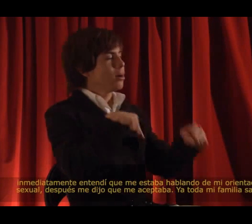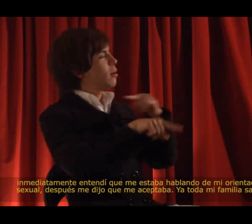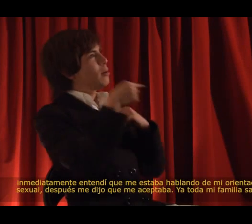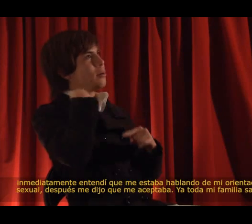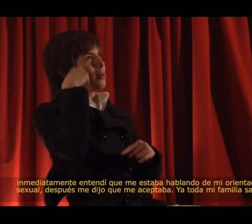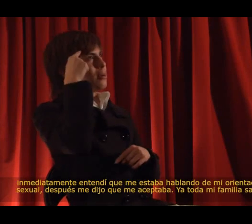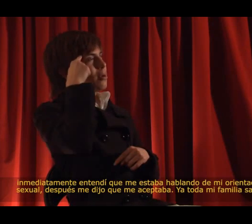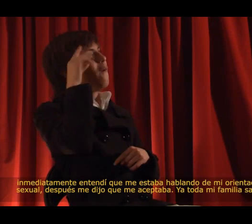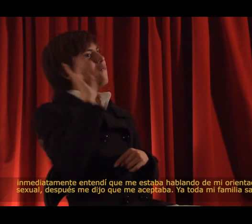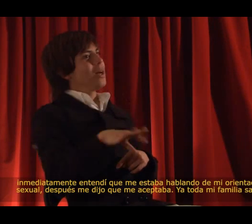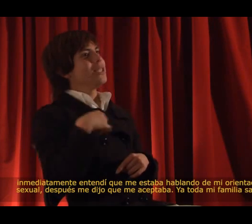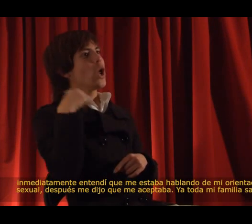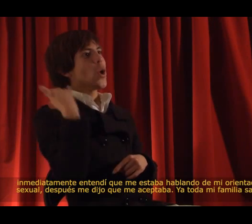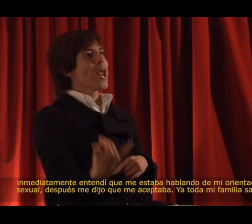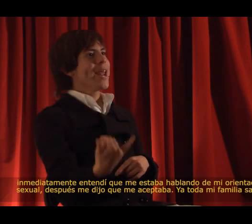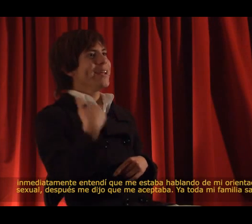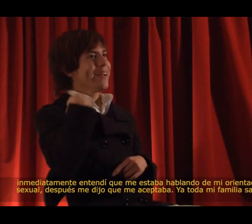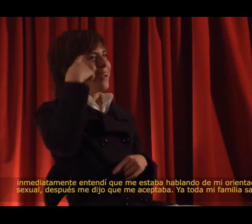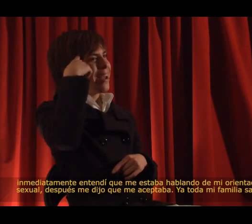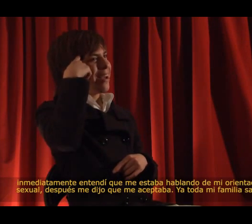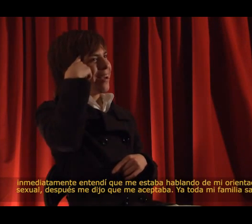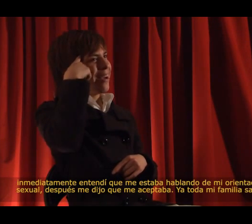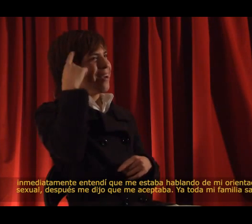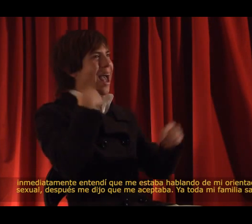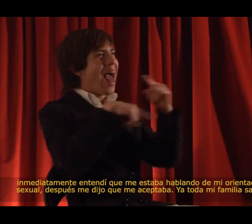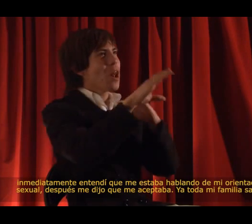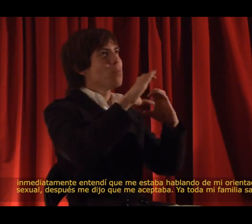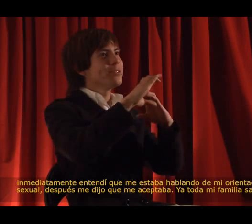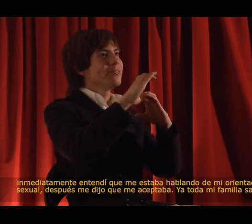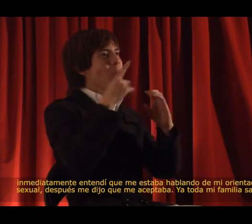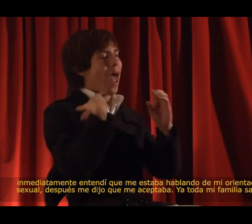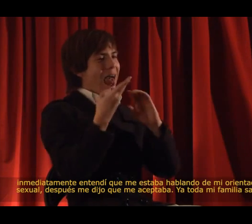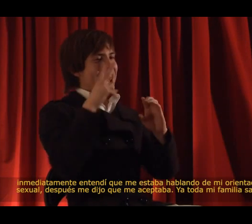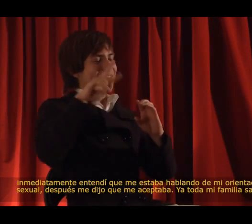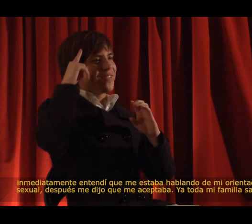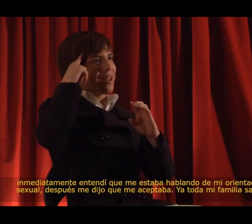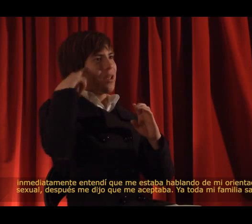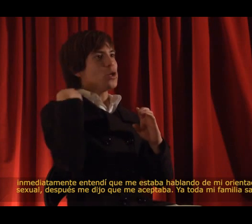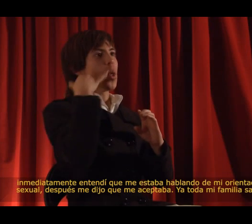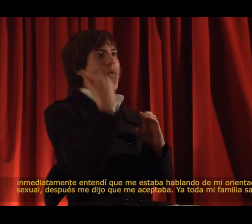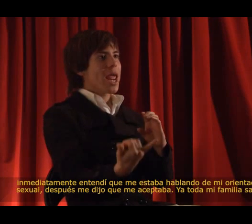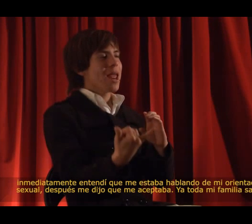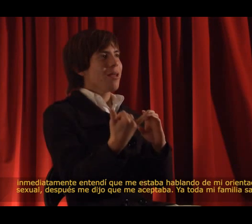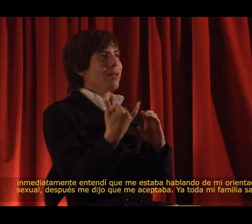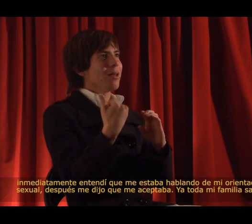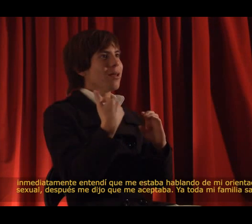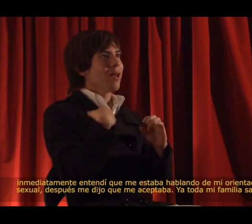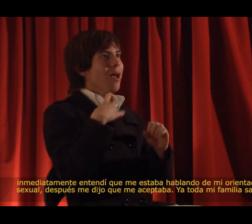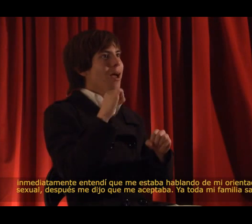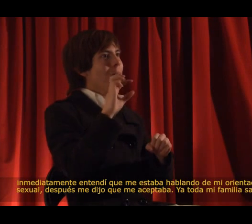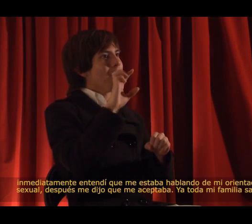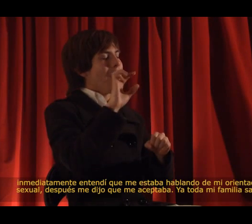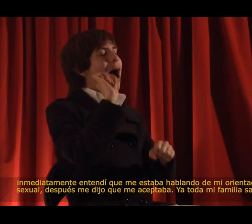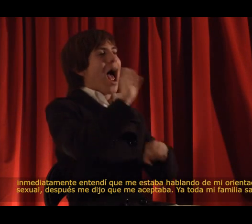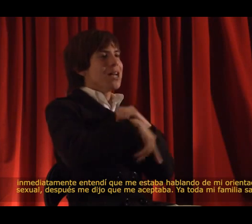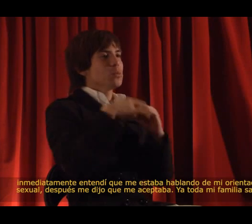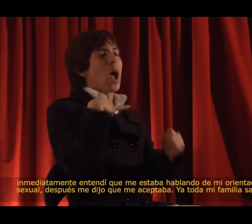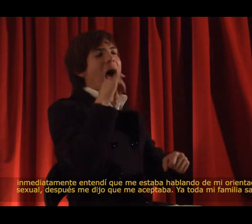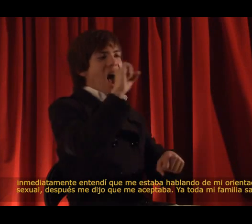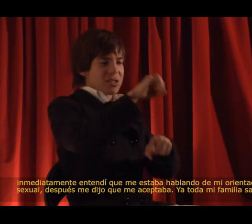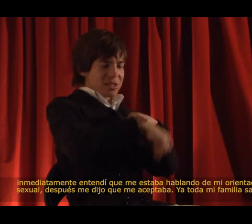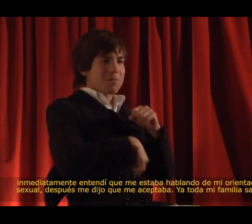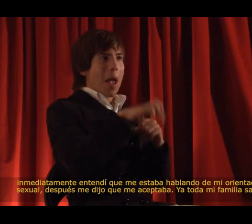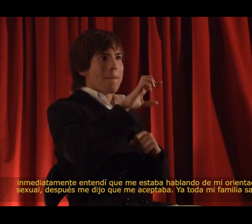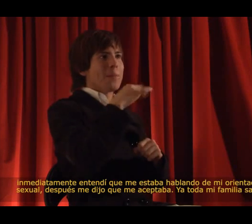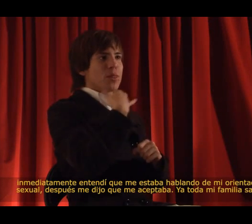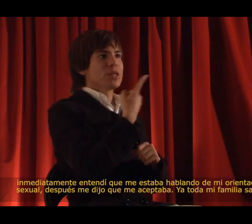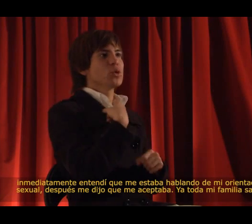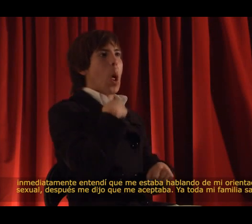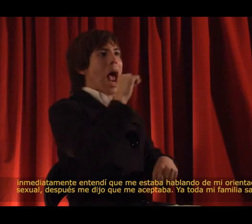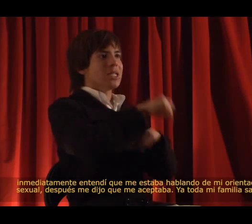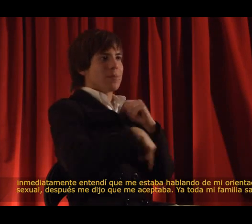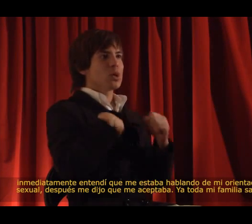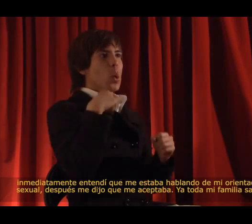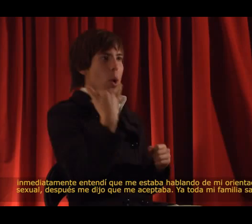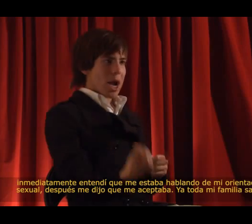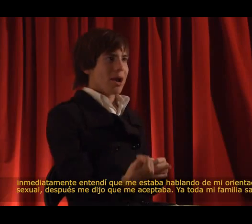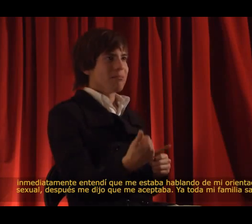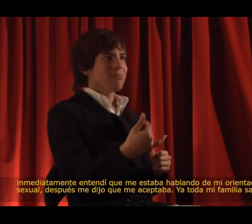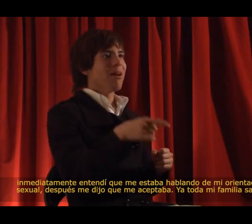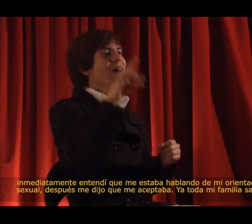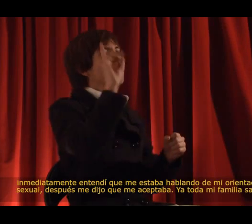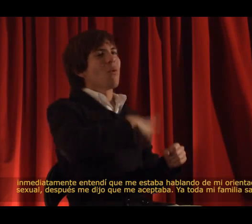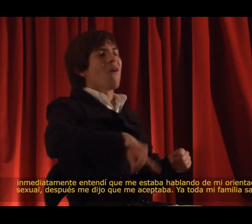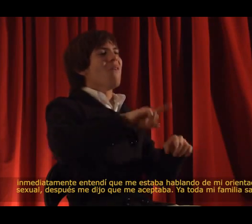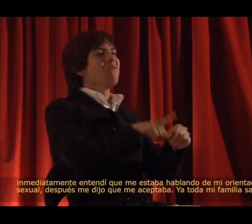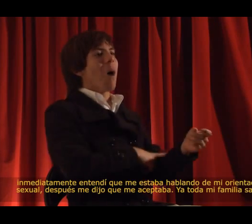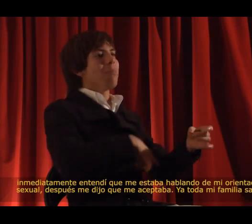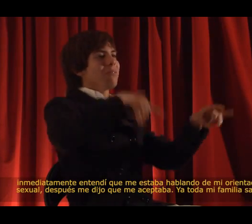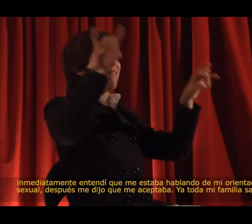Immediately, I understood that he was talking about my sexual orientation. Then, he told me that he accepted me for who I was.